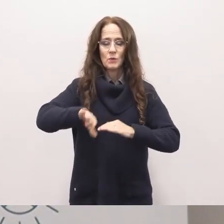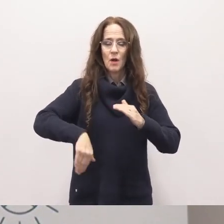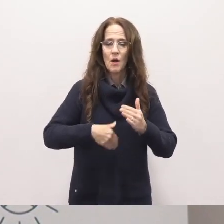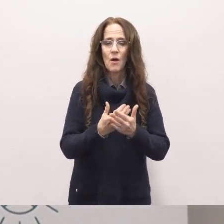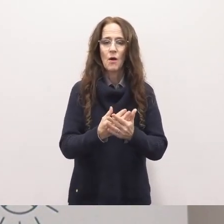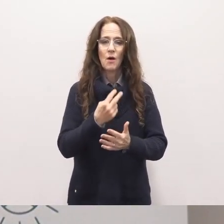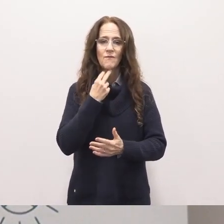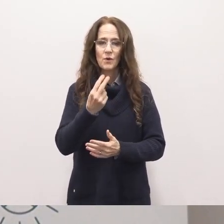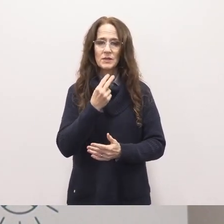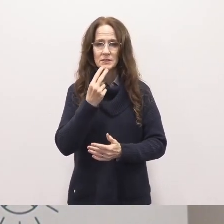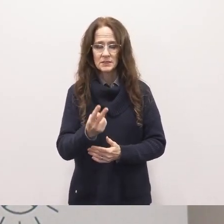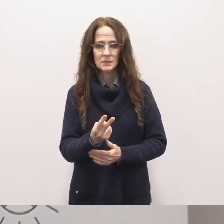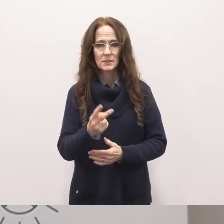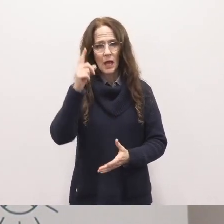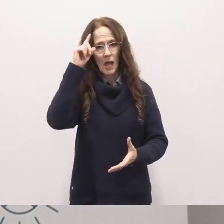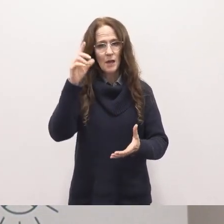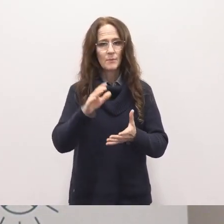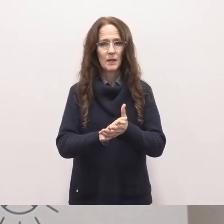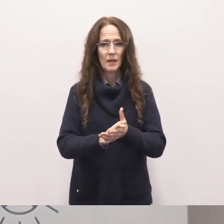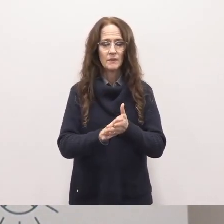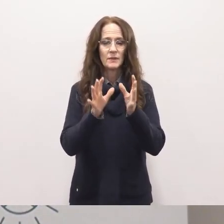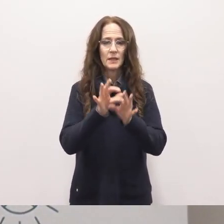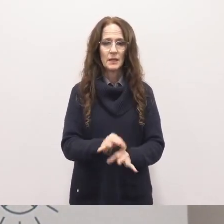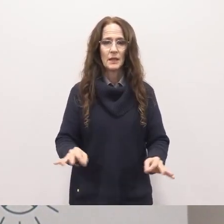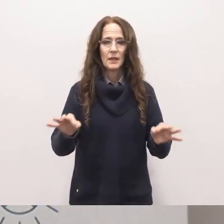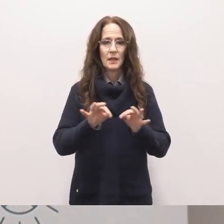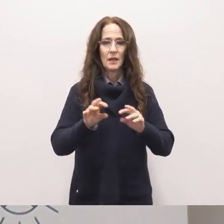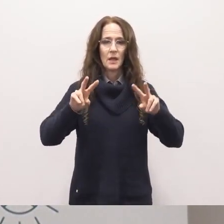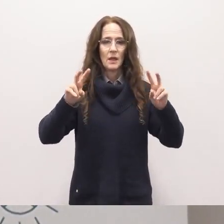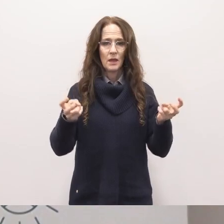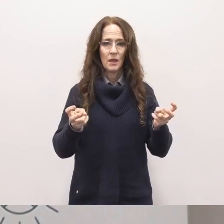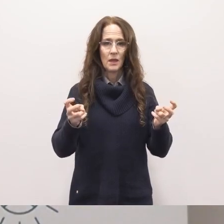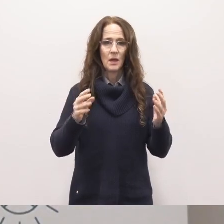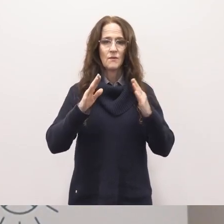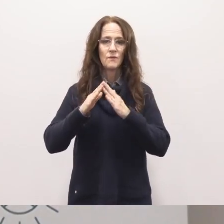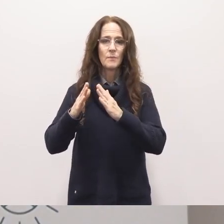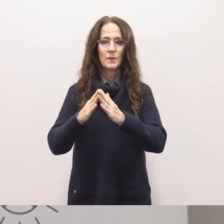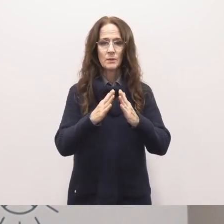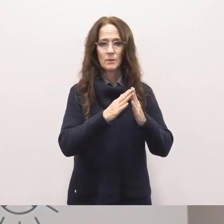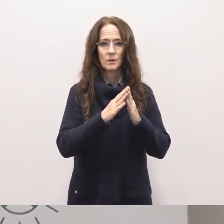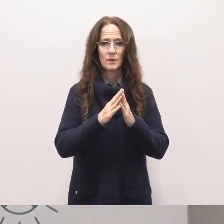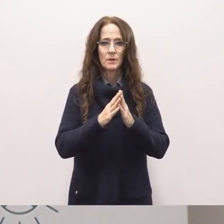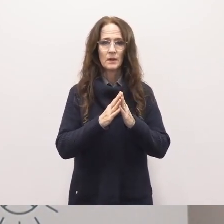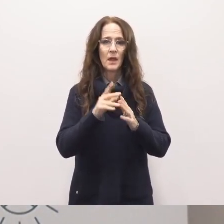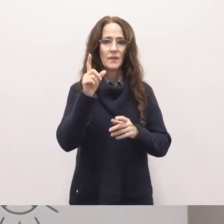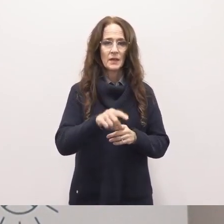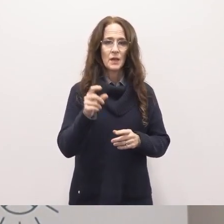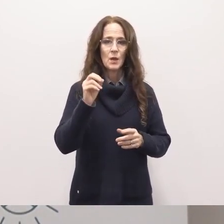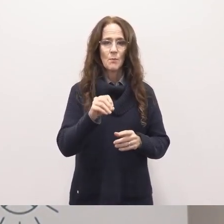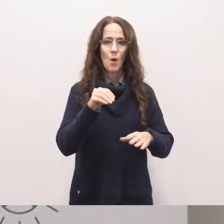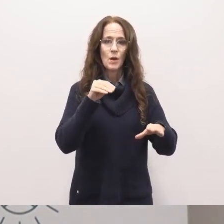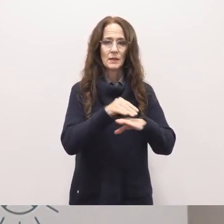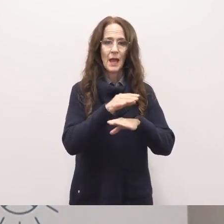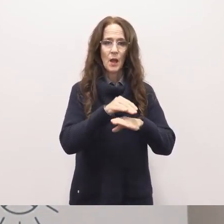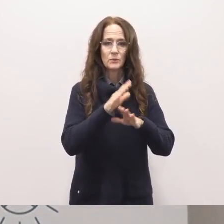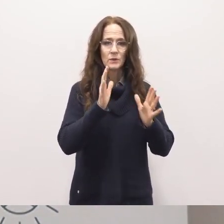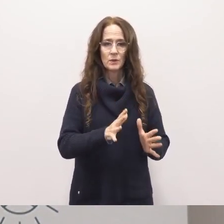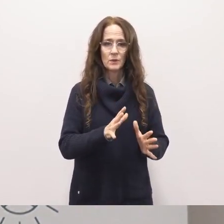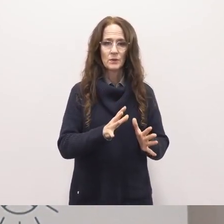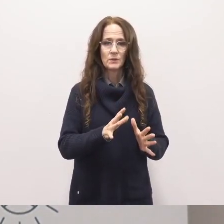I believe that there were key themes from the community, such as the need for more counselors, among others,